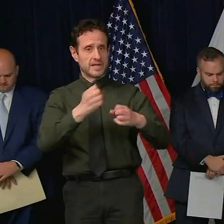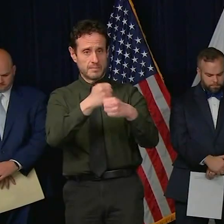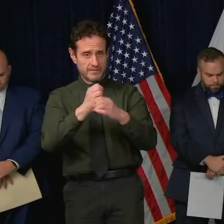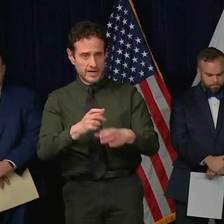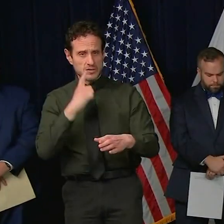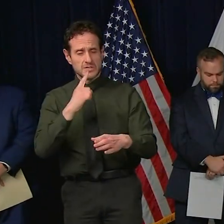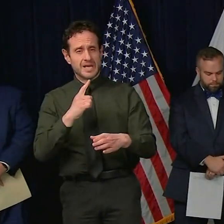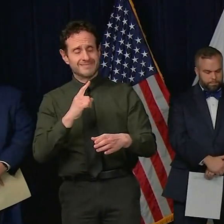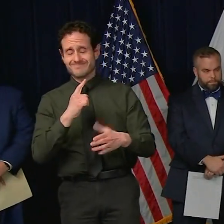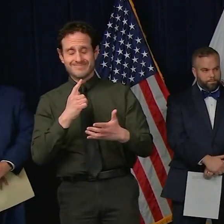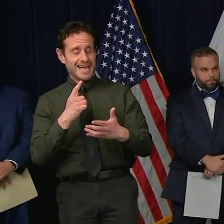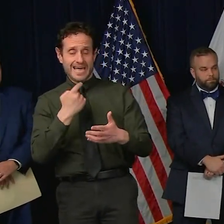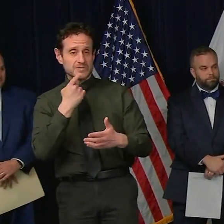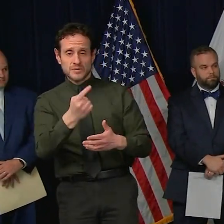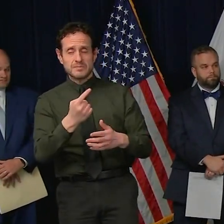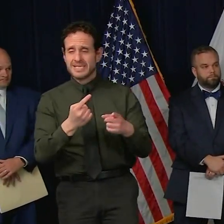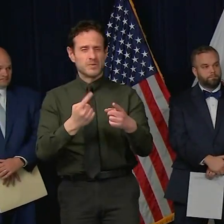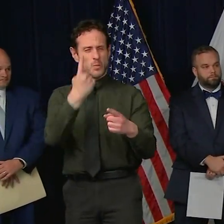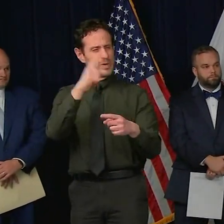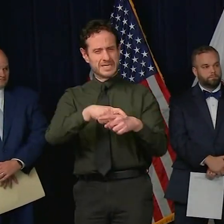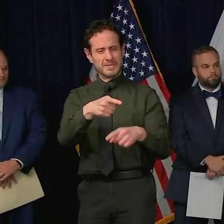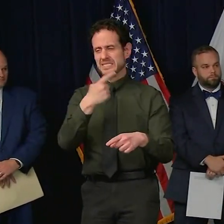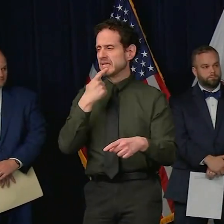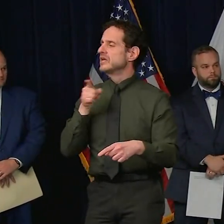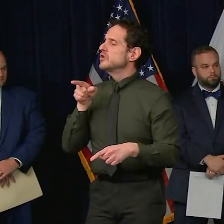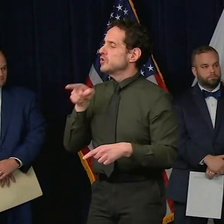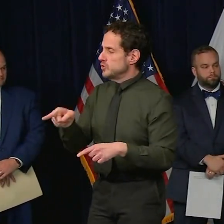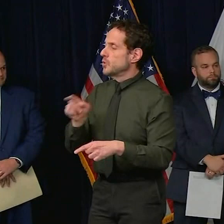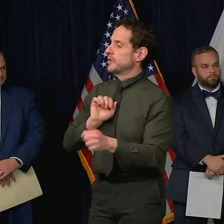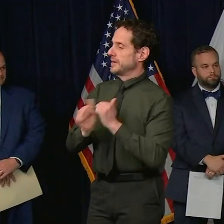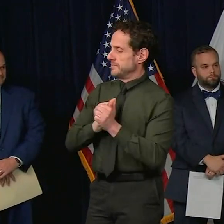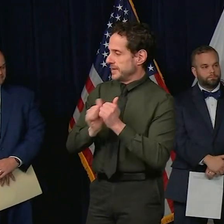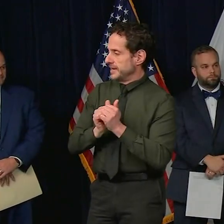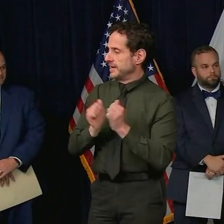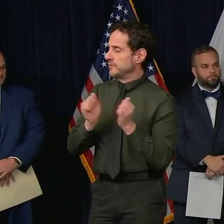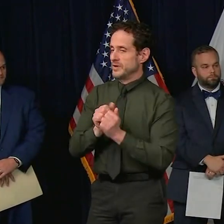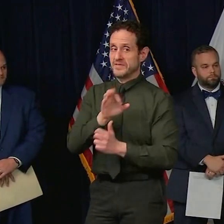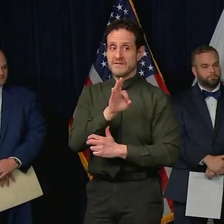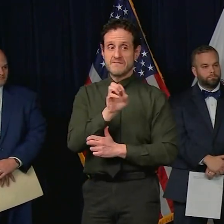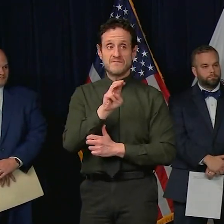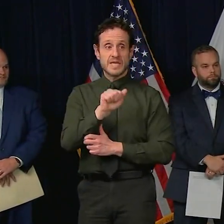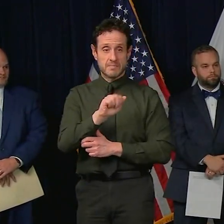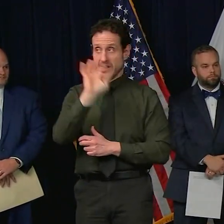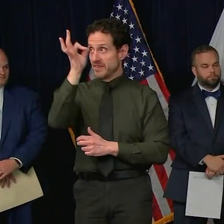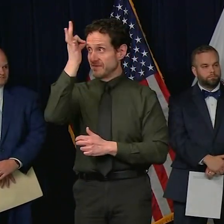CEOS OF MEDICAL SUPPLY